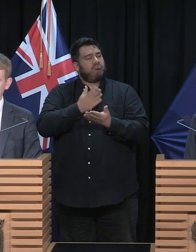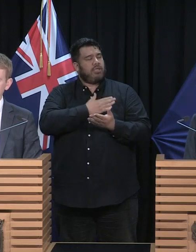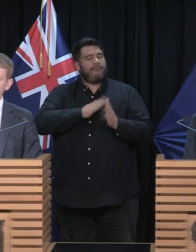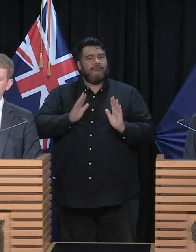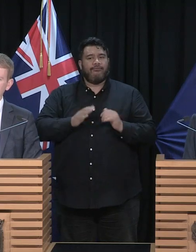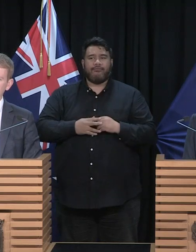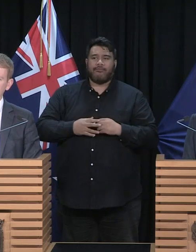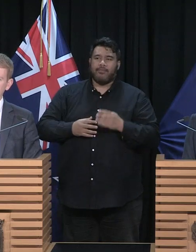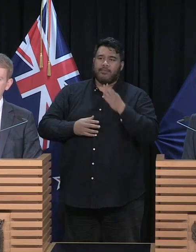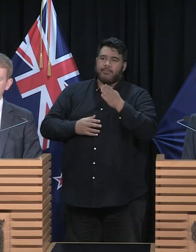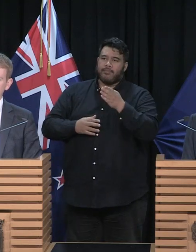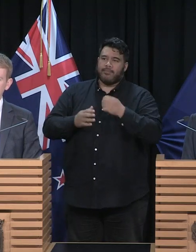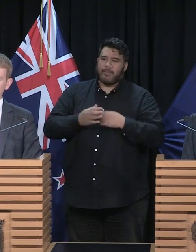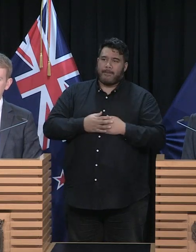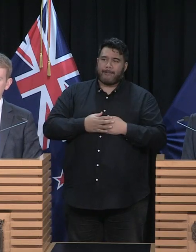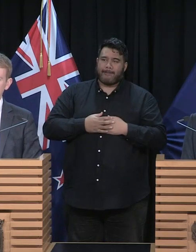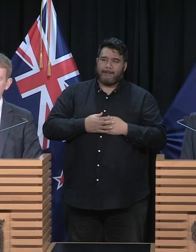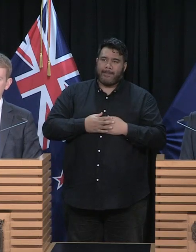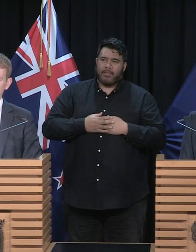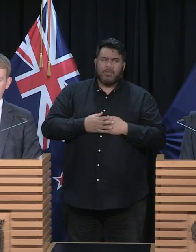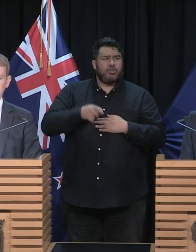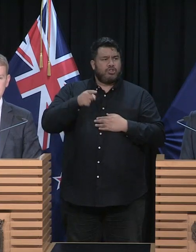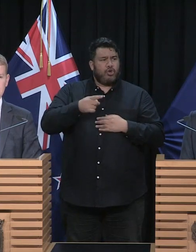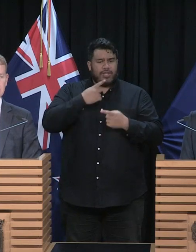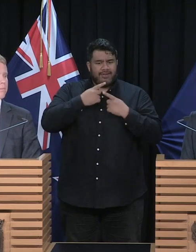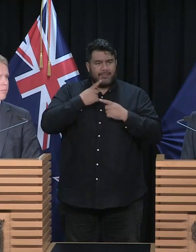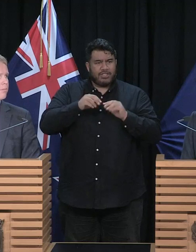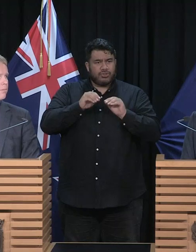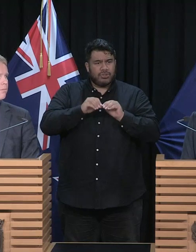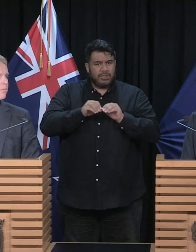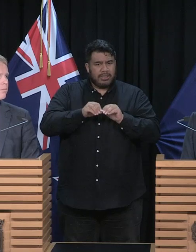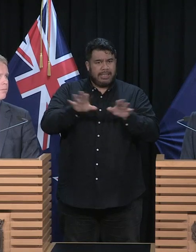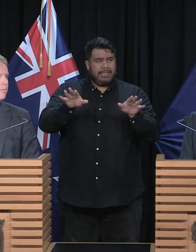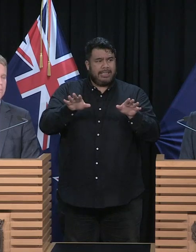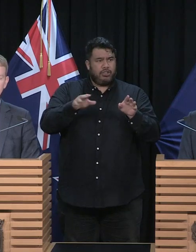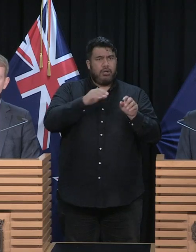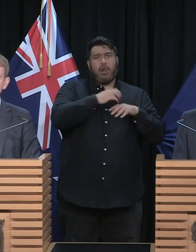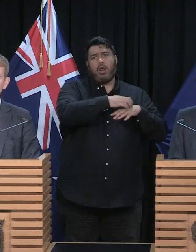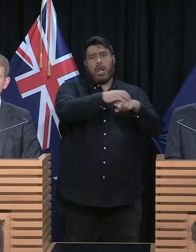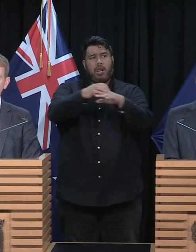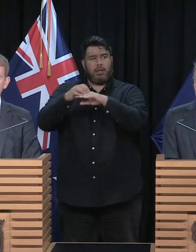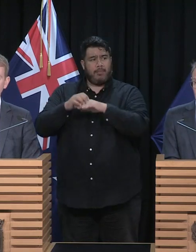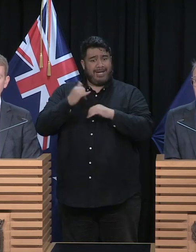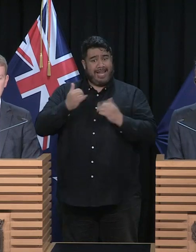in a safe way that protects people's privacy. What extent of that distribution -- should that